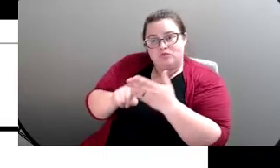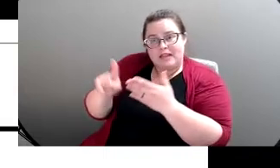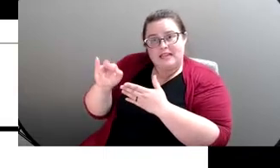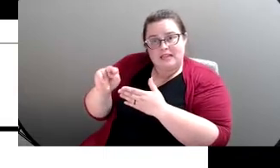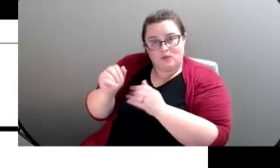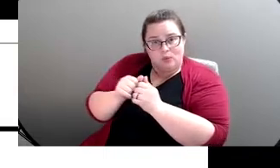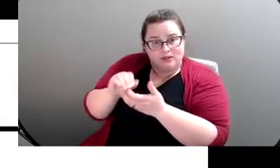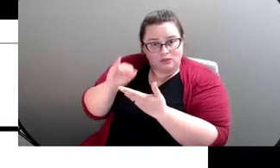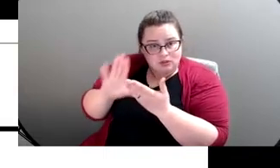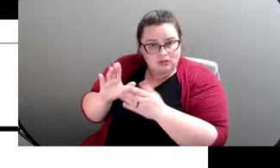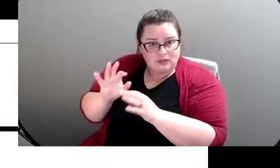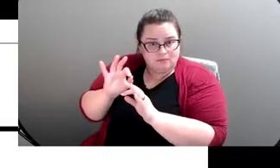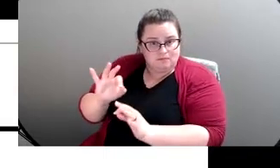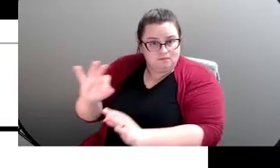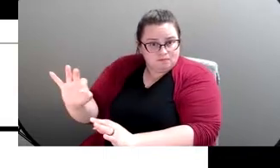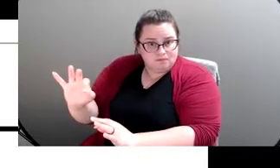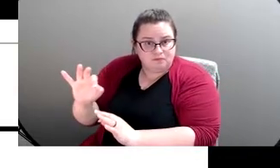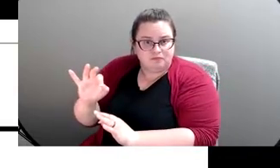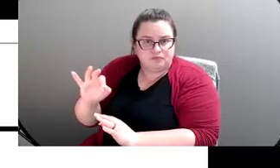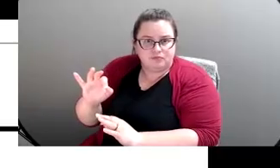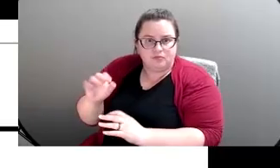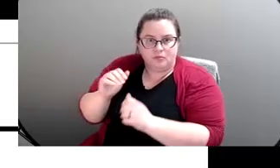and making sure that they're, following along in the course.